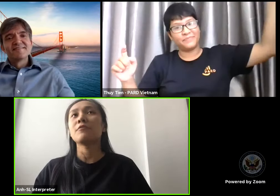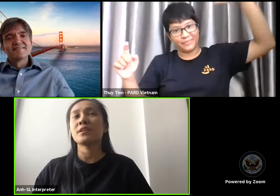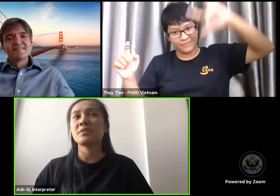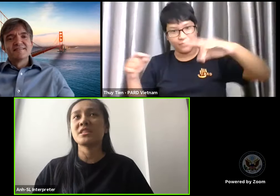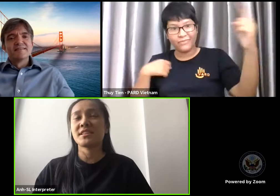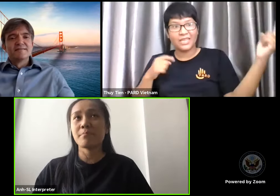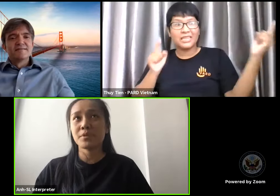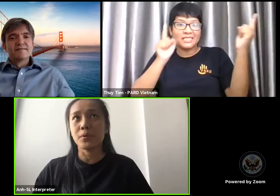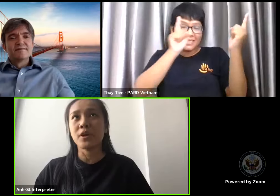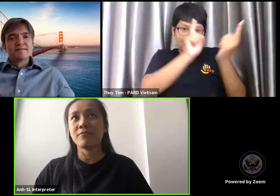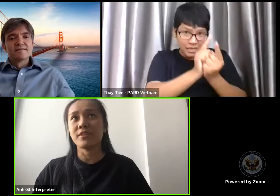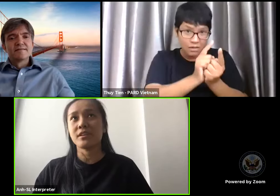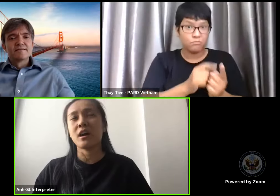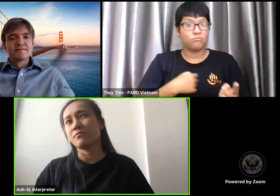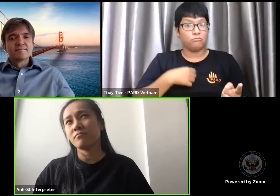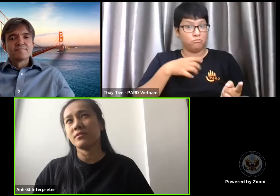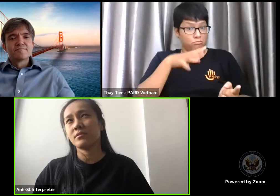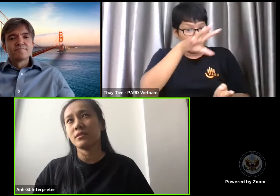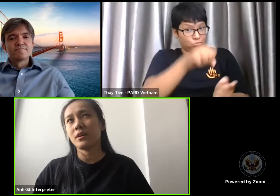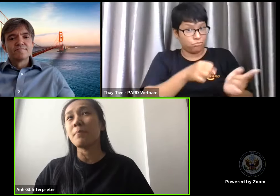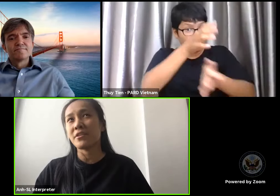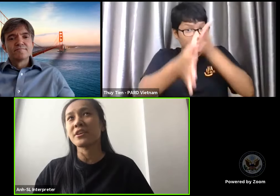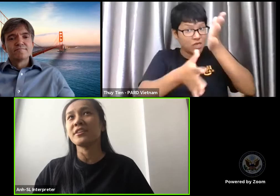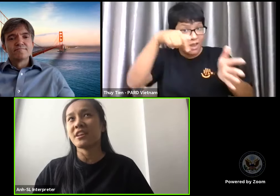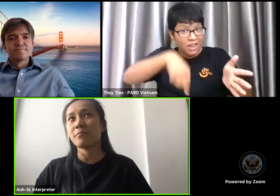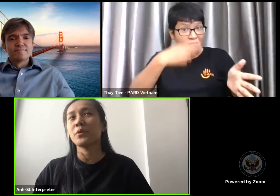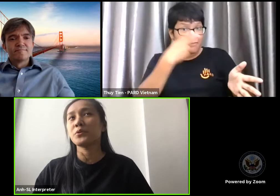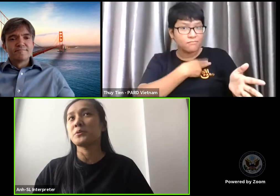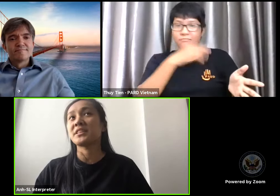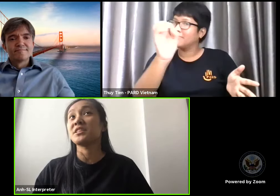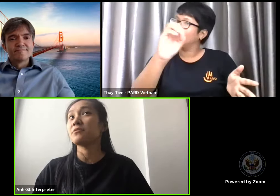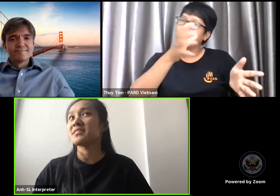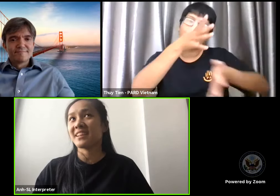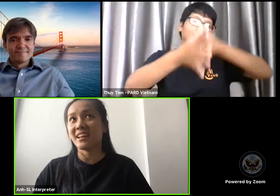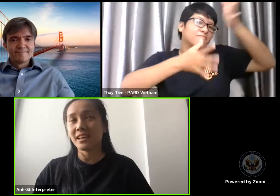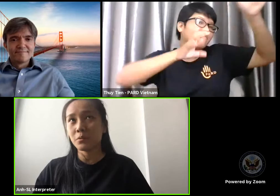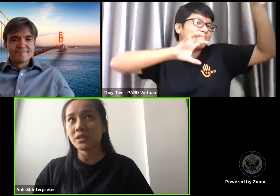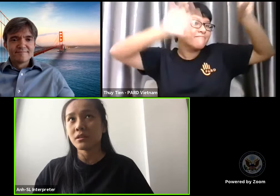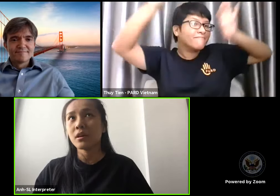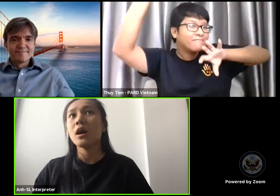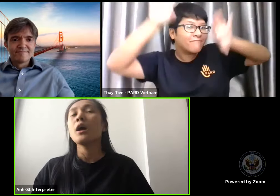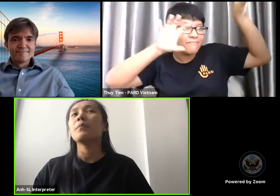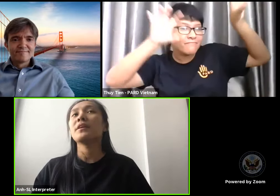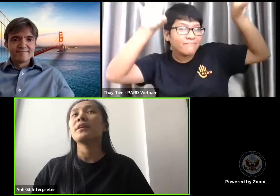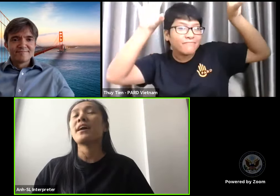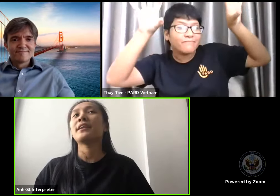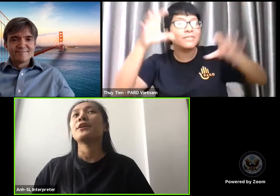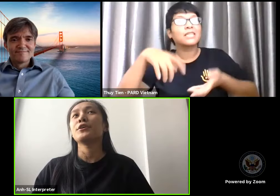Vietnamese deaf people and with American deaf people using different sign language. But then